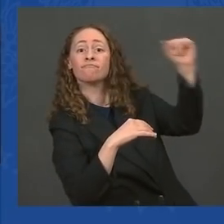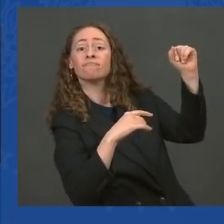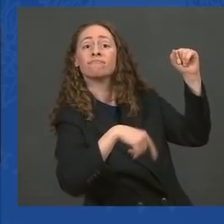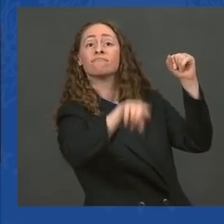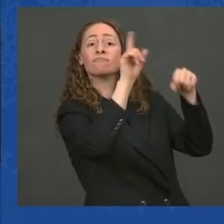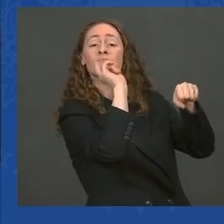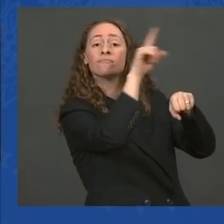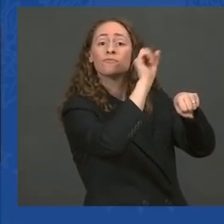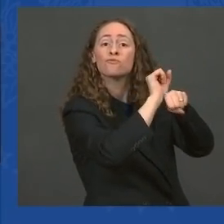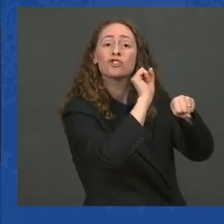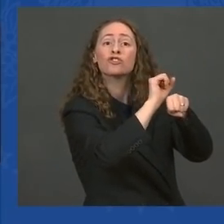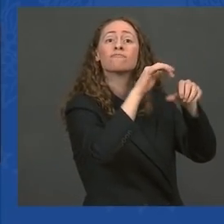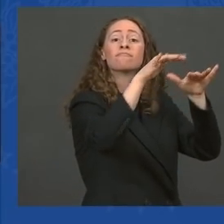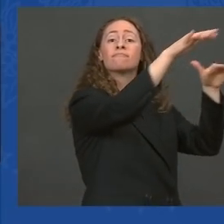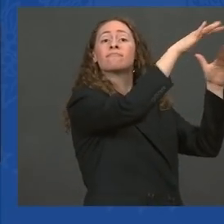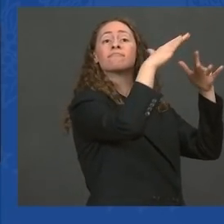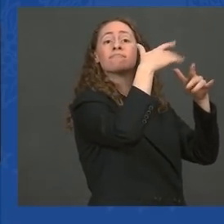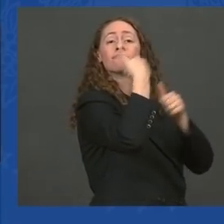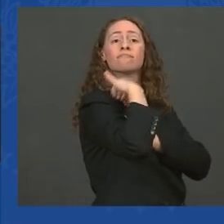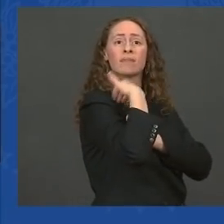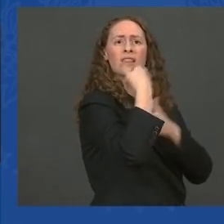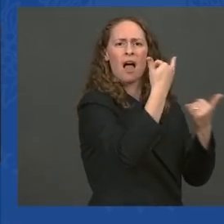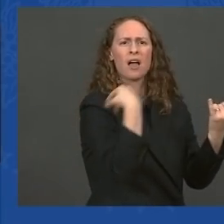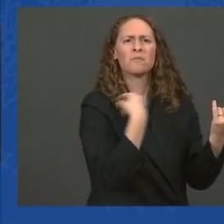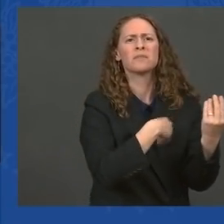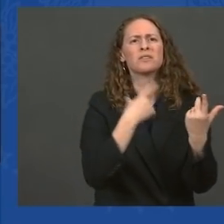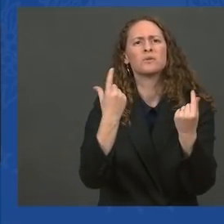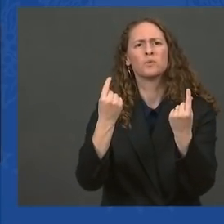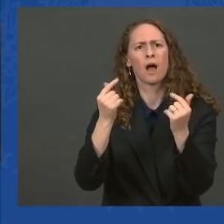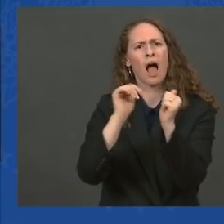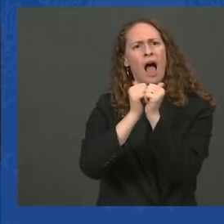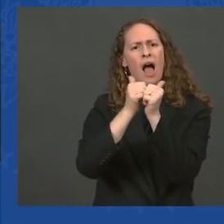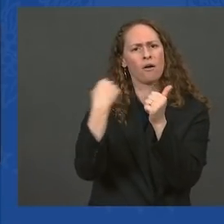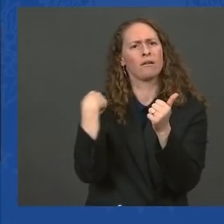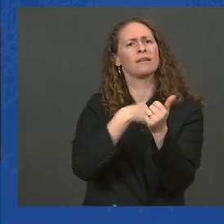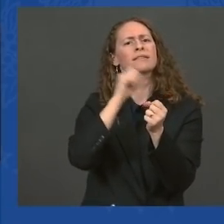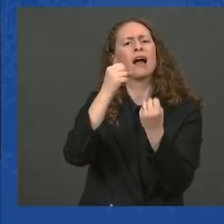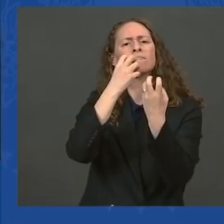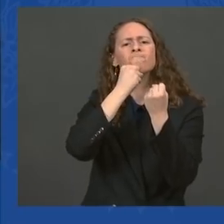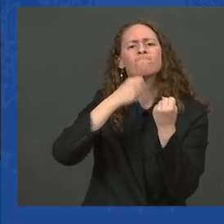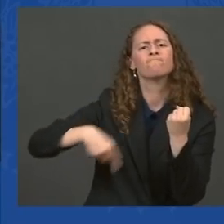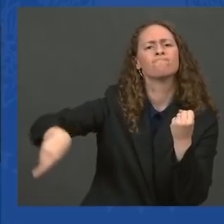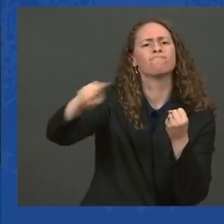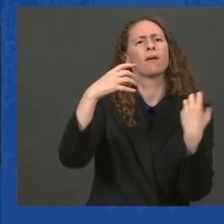in the federal government at places like the VA. This bill directs the Department of Veterans Affairs